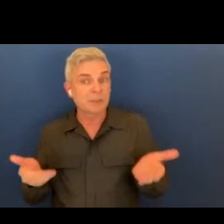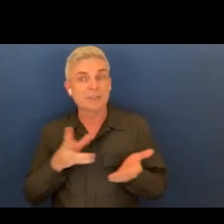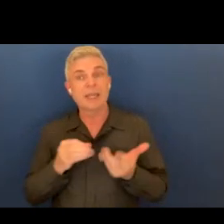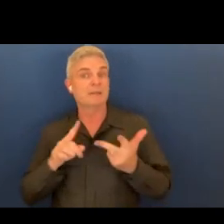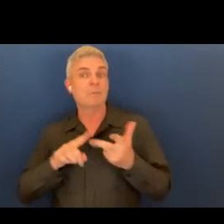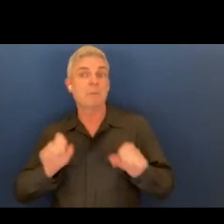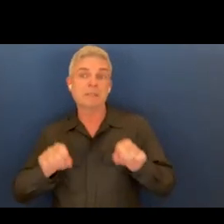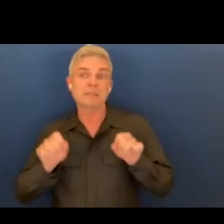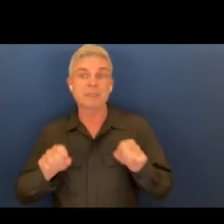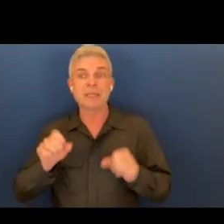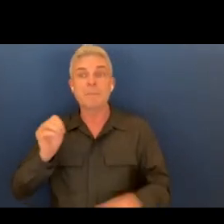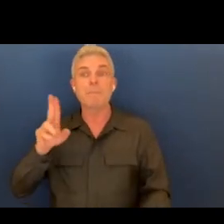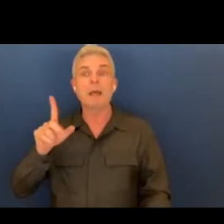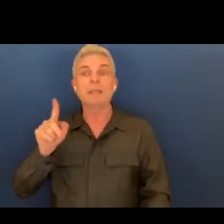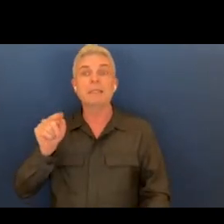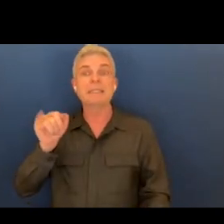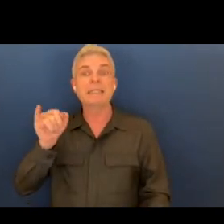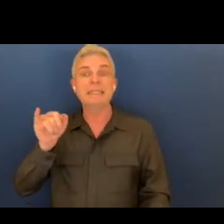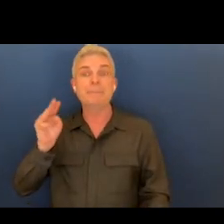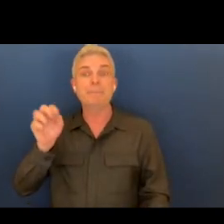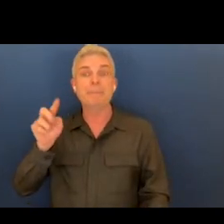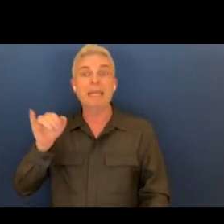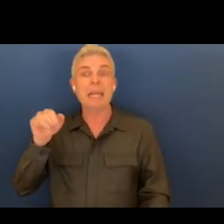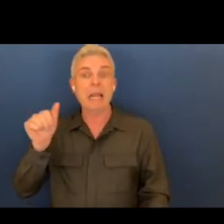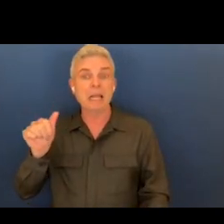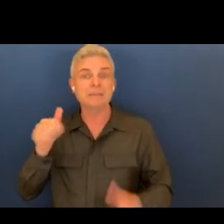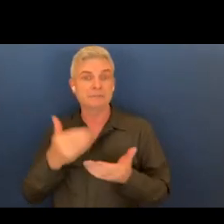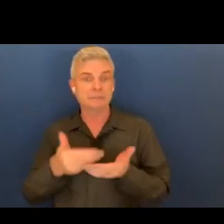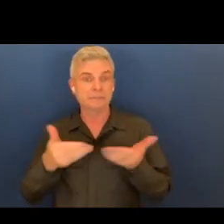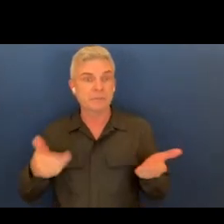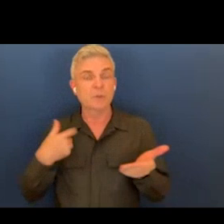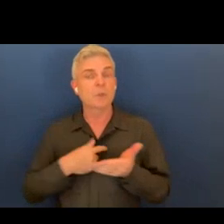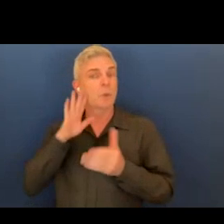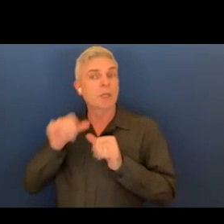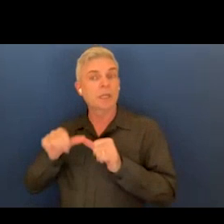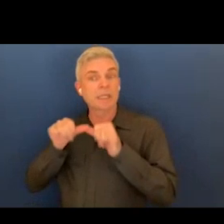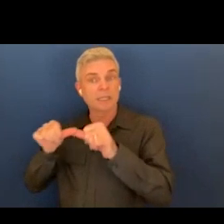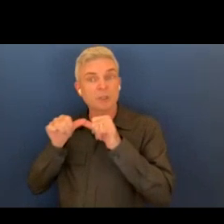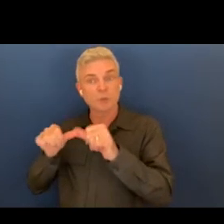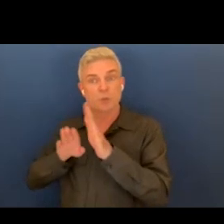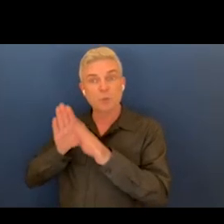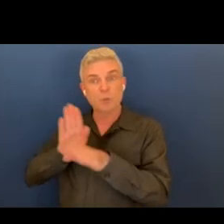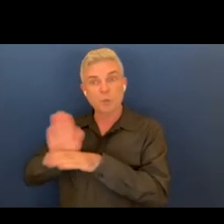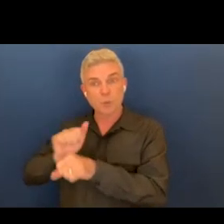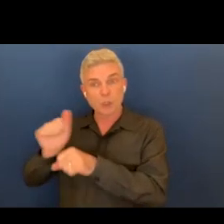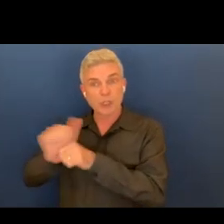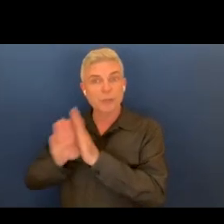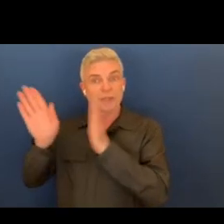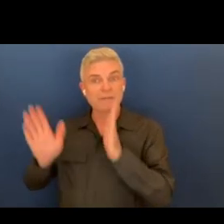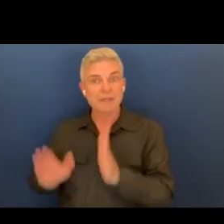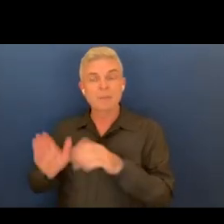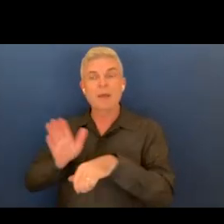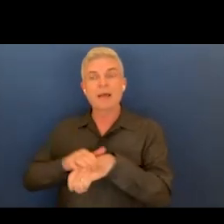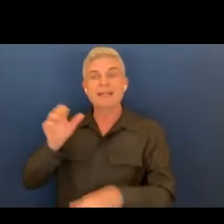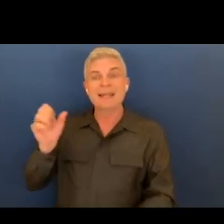multimedia resources. We will continue to work with our developer on SEO, analytics insights,